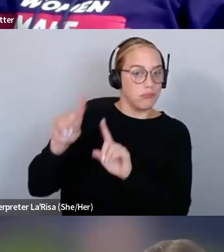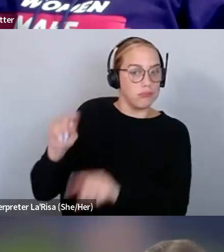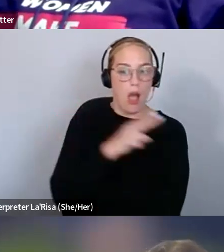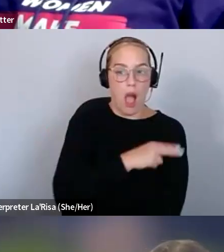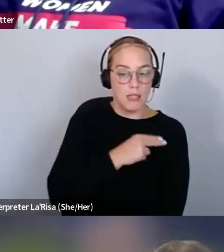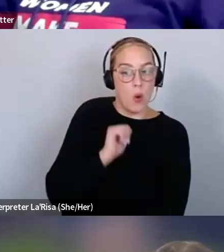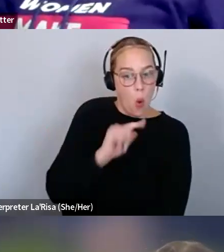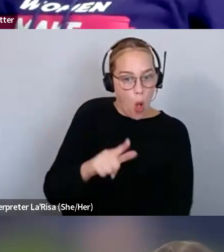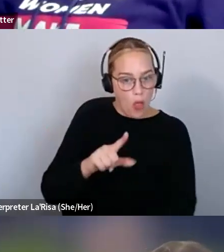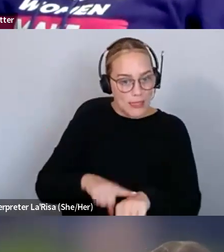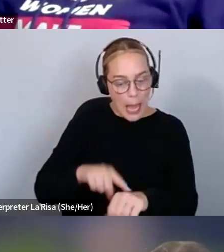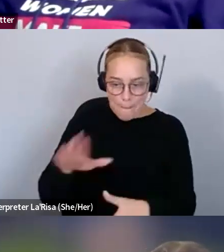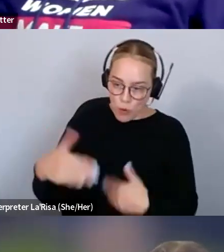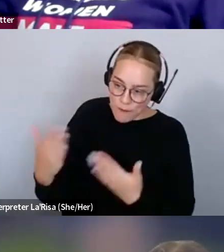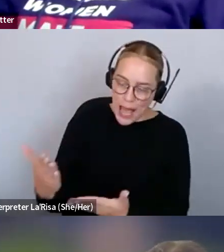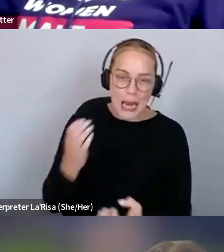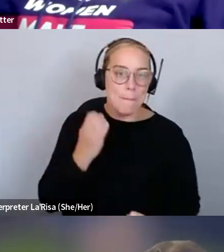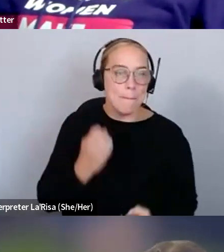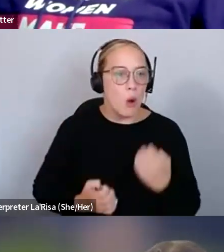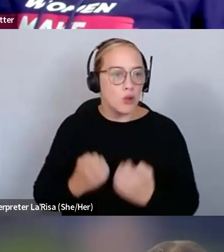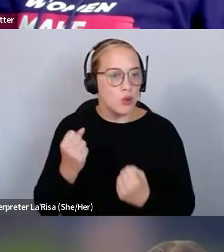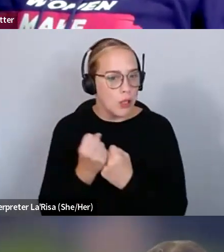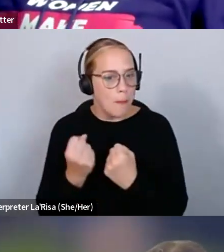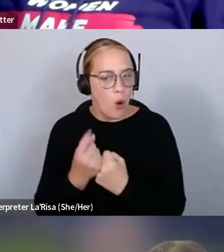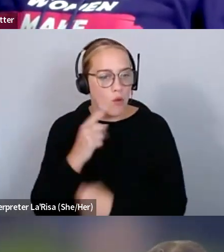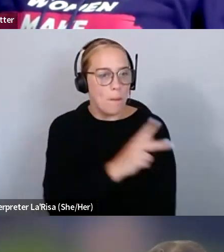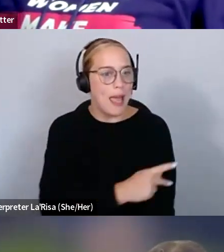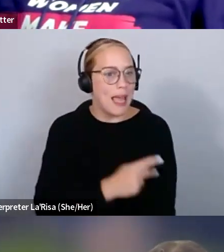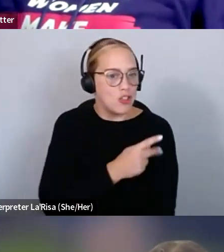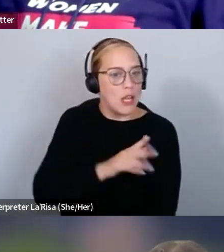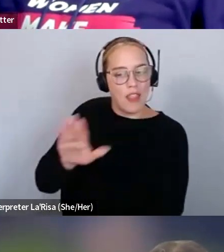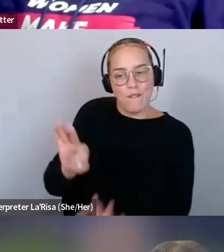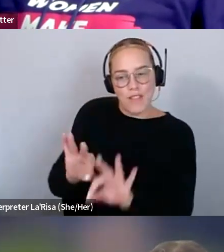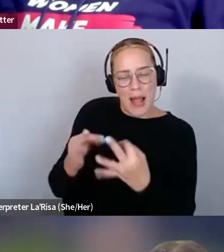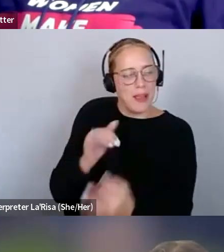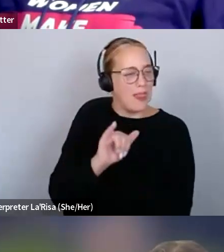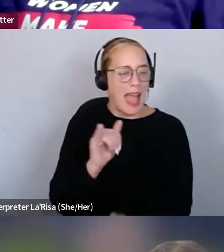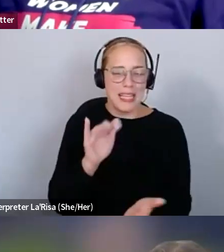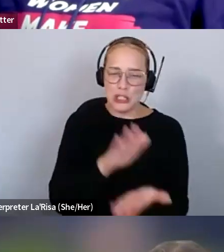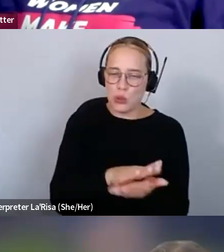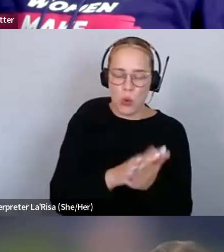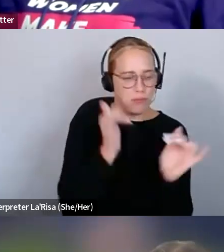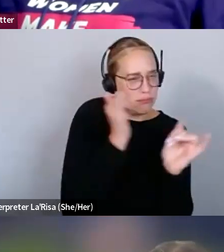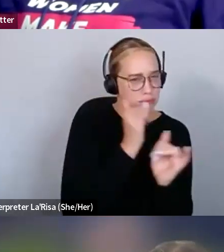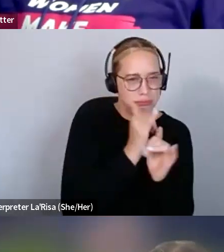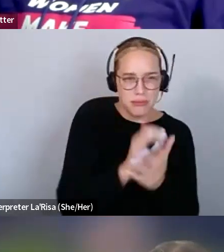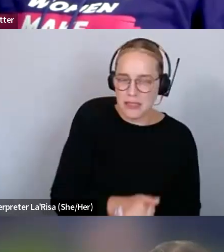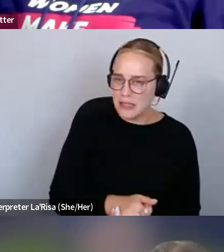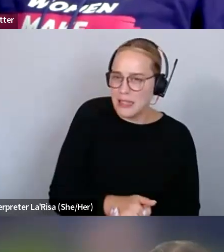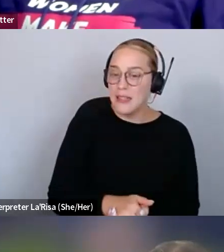hospitals. They have therapy dogs they go to hospitals all the time to provide emotional support to patients and their families. Schools are full of nonsense.